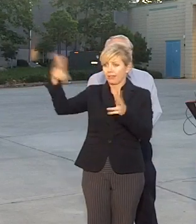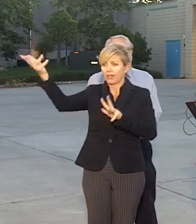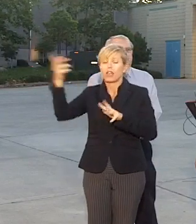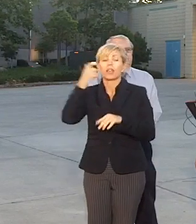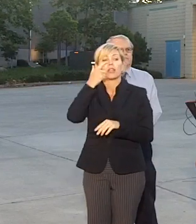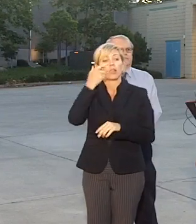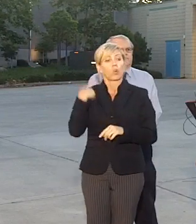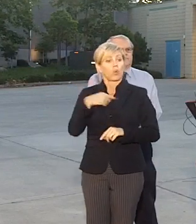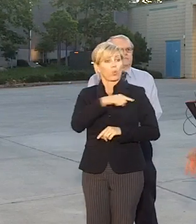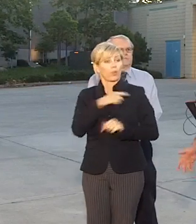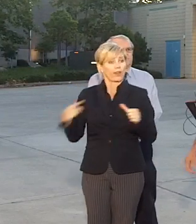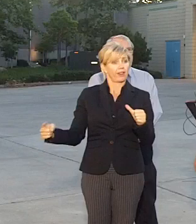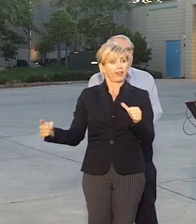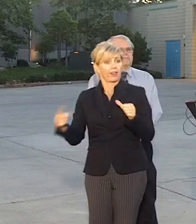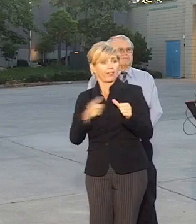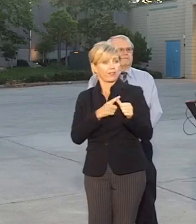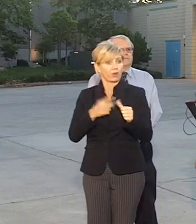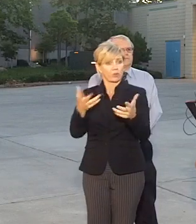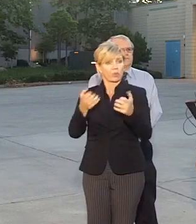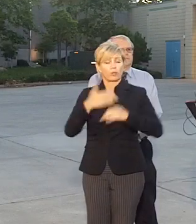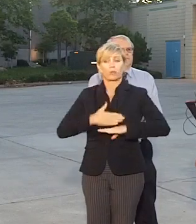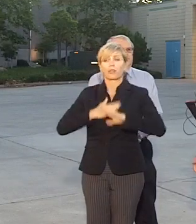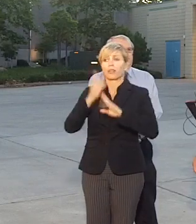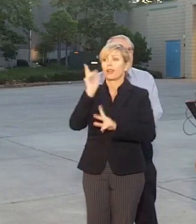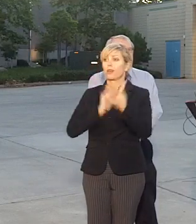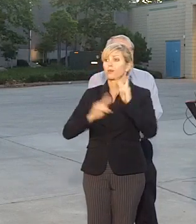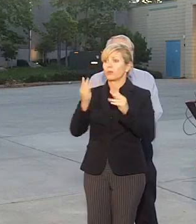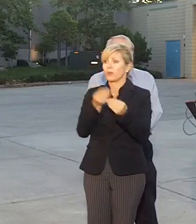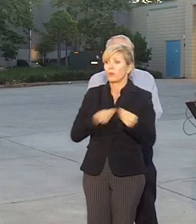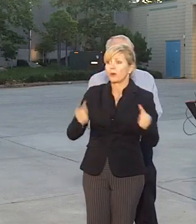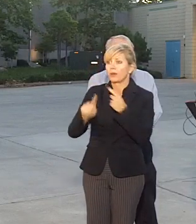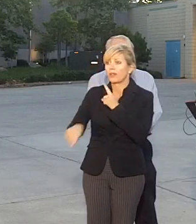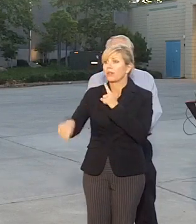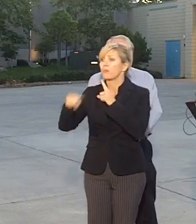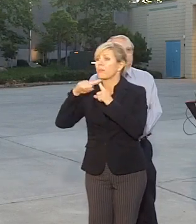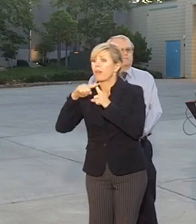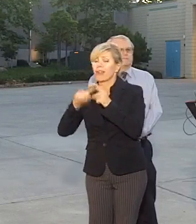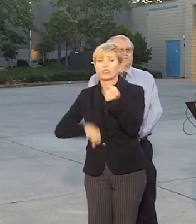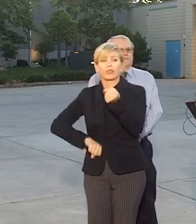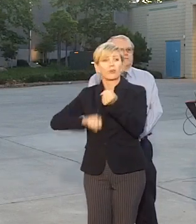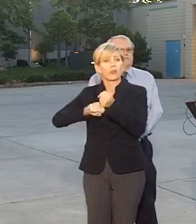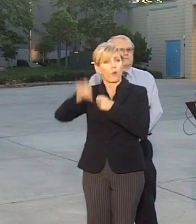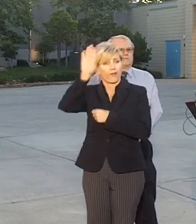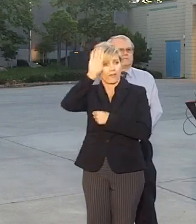protecting people's property and also supporting fire operations throughout this event we're also